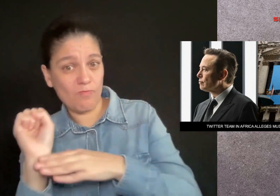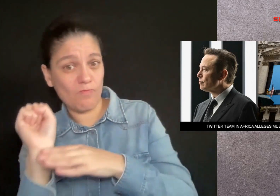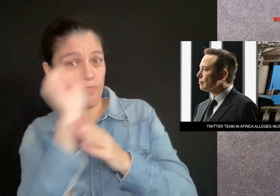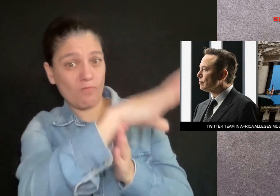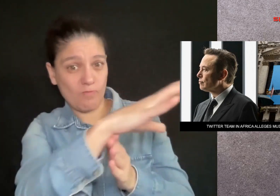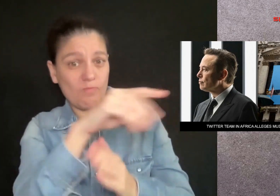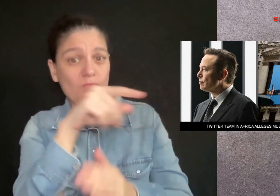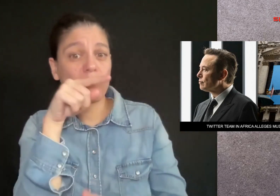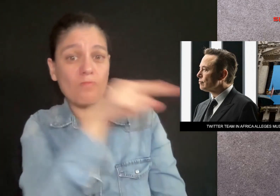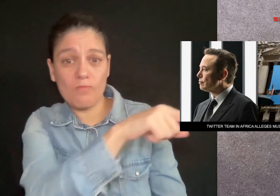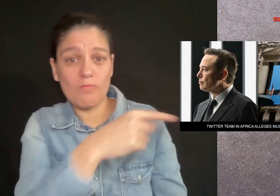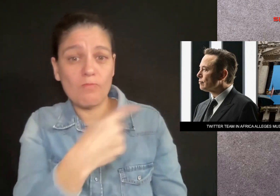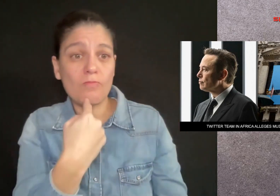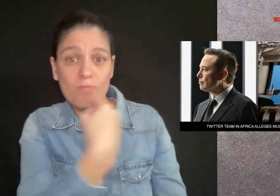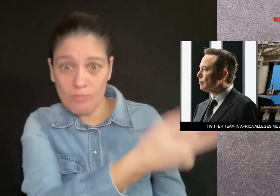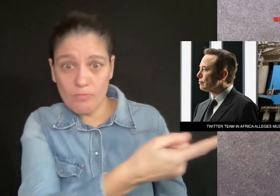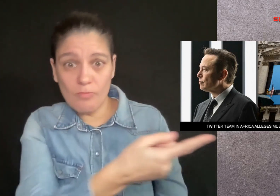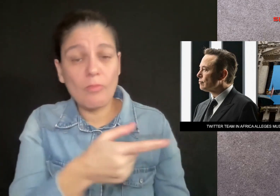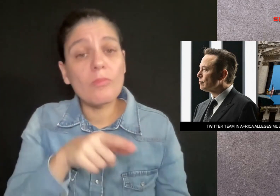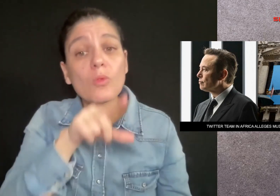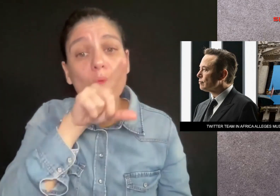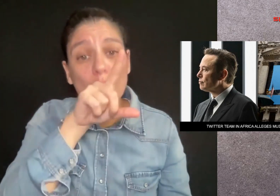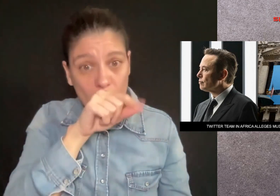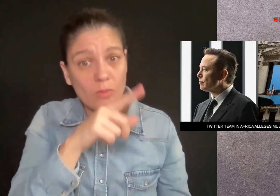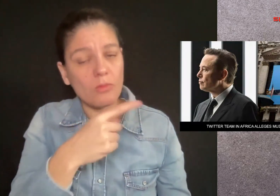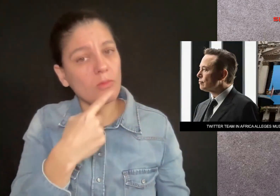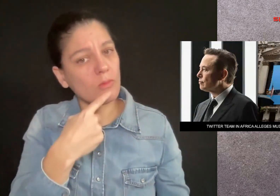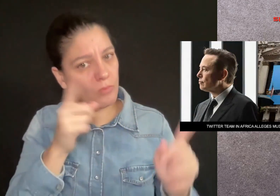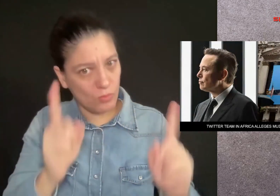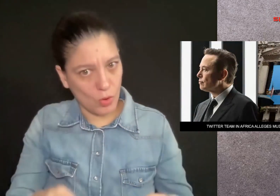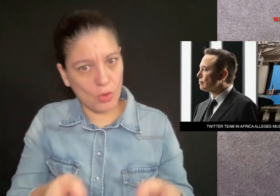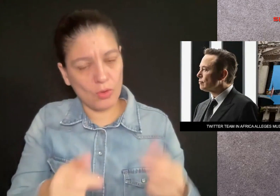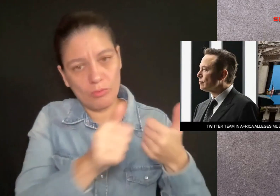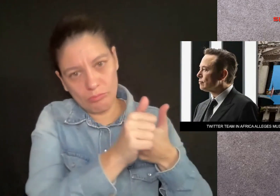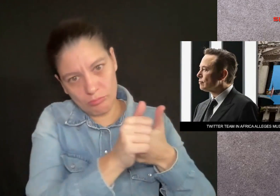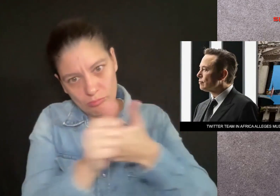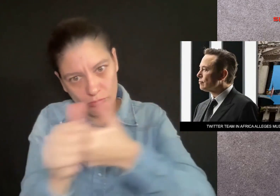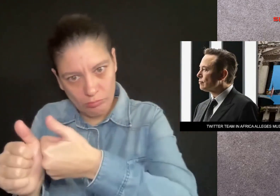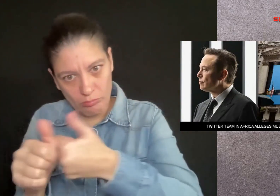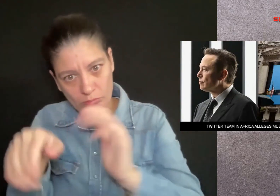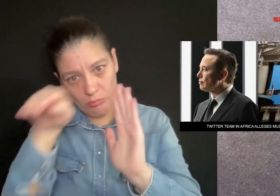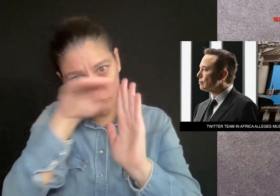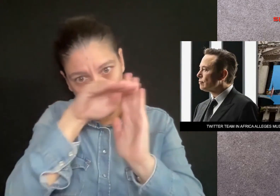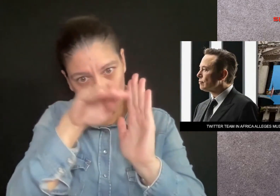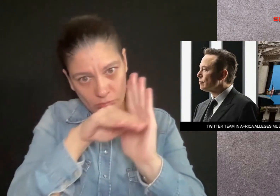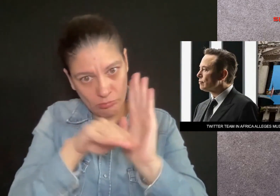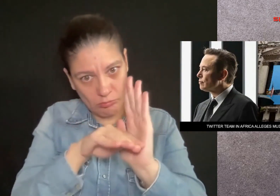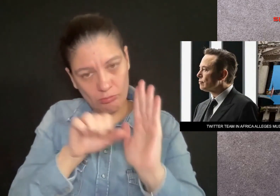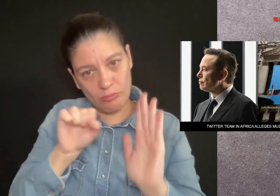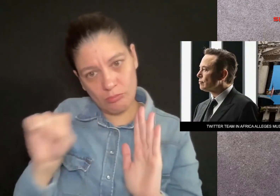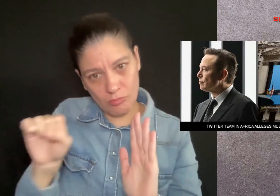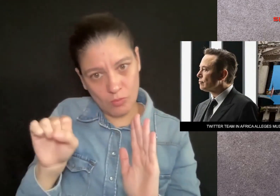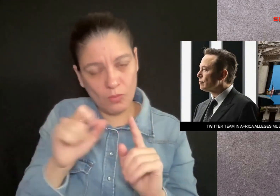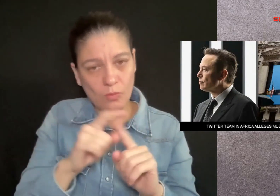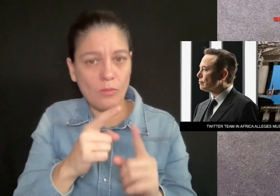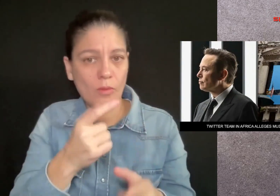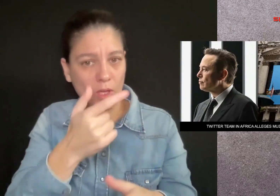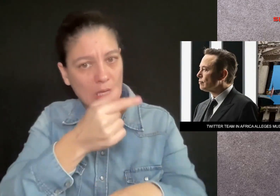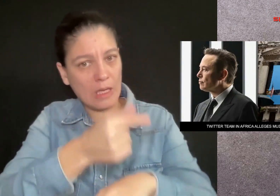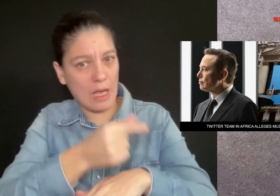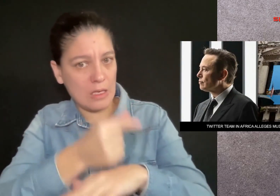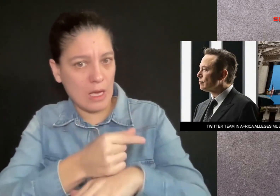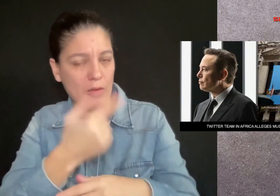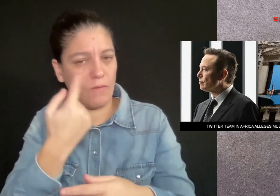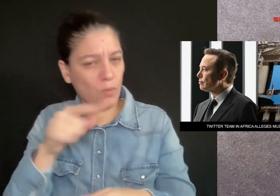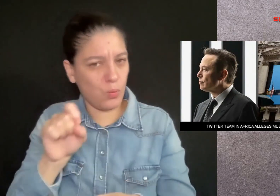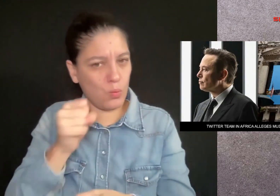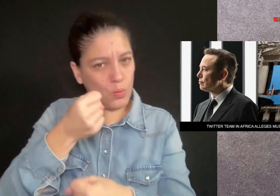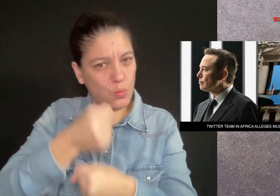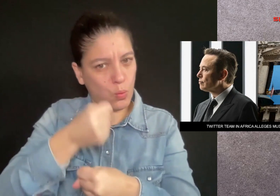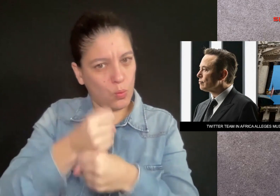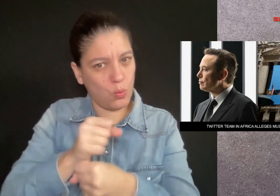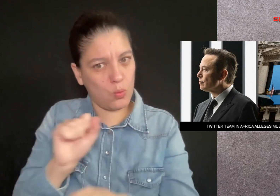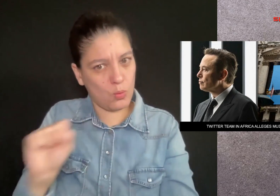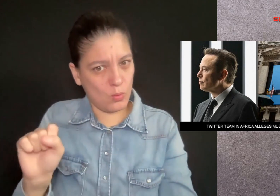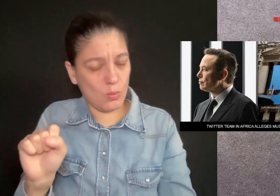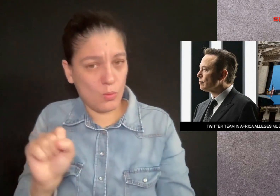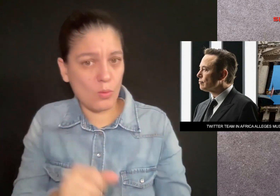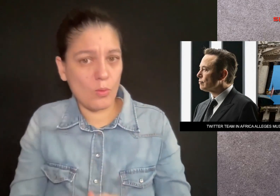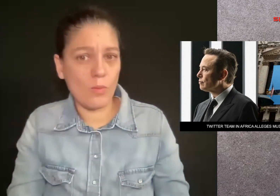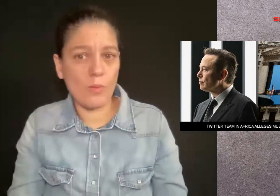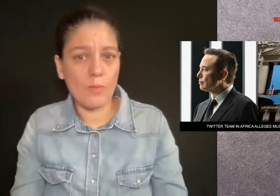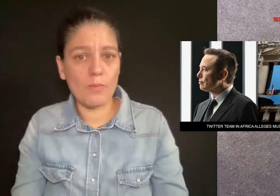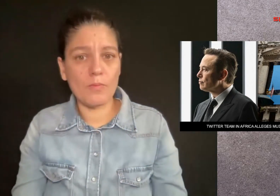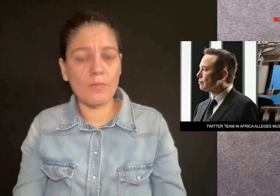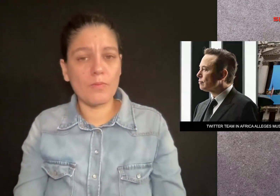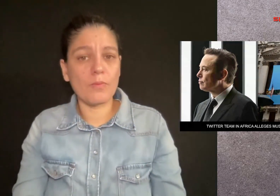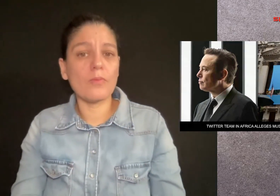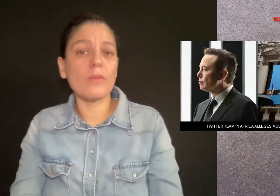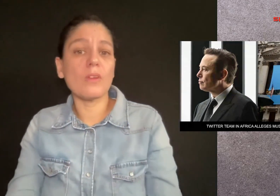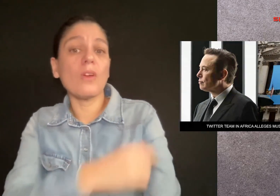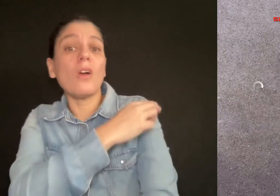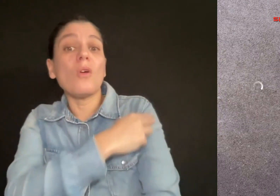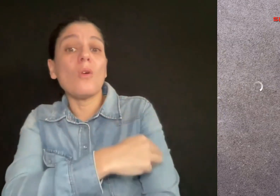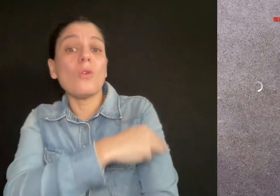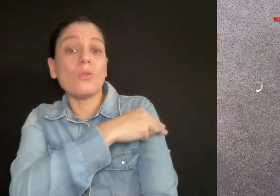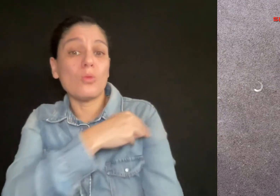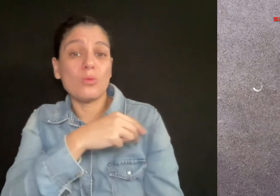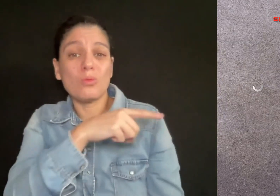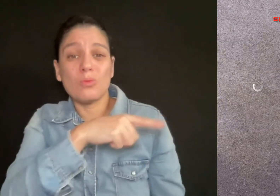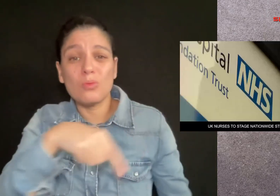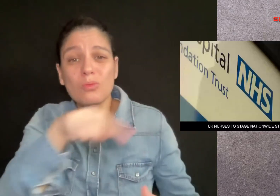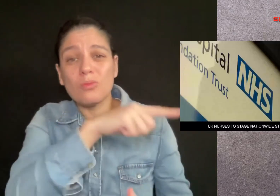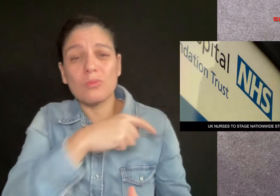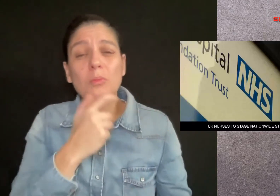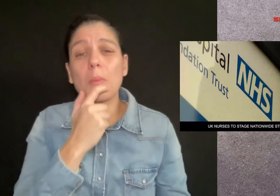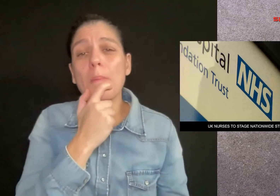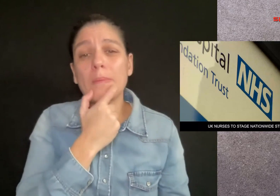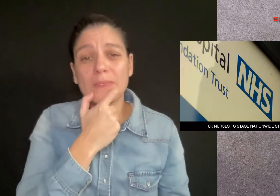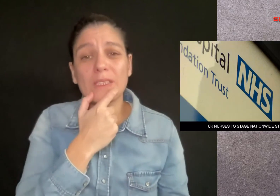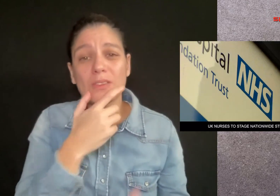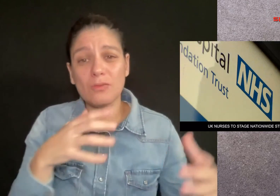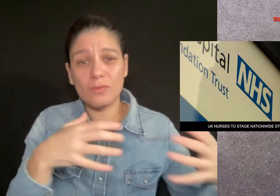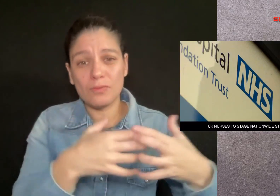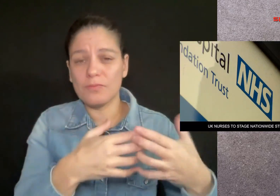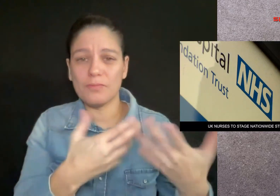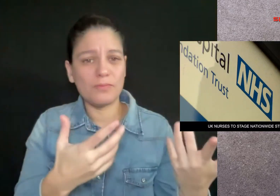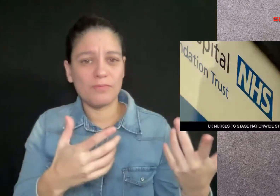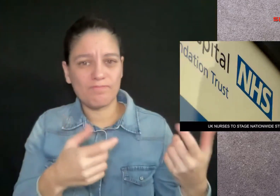letter for Twitter to comply with Ghanaian employment law